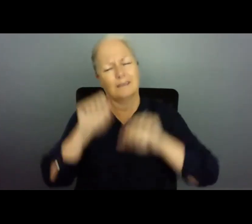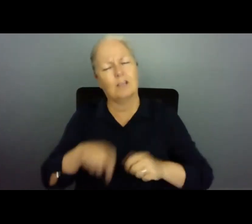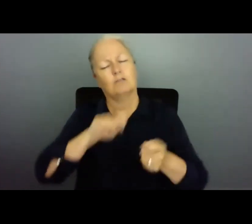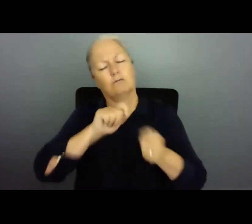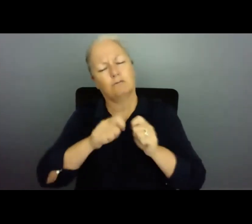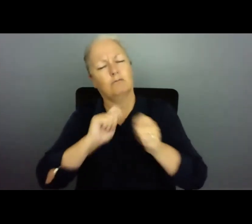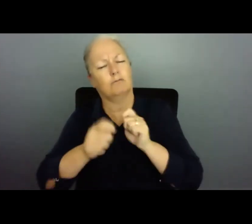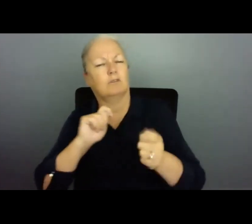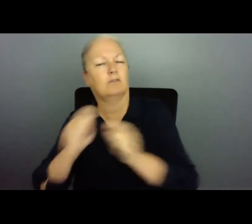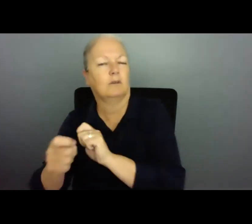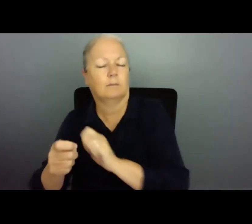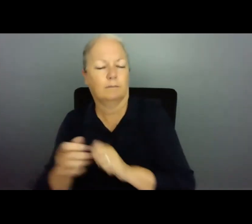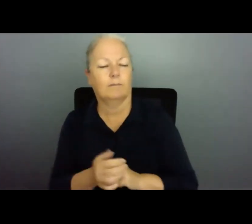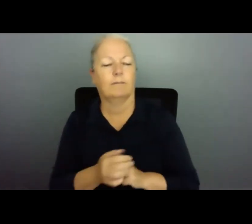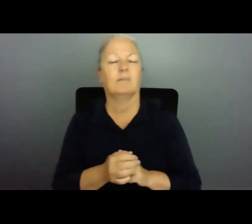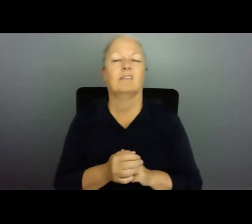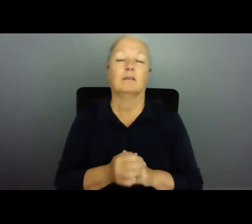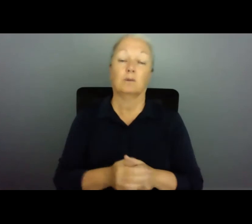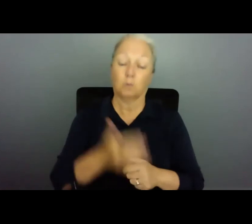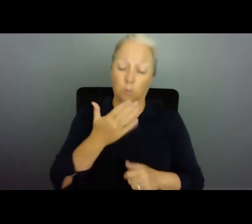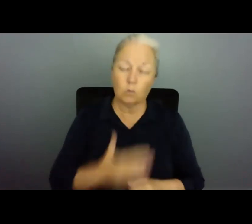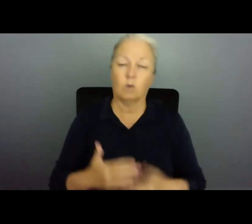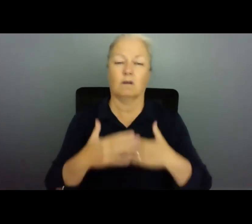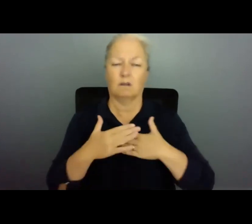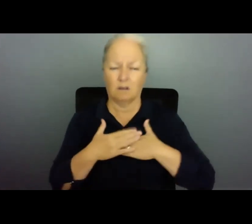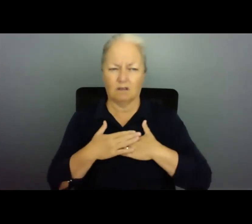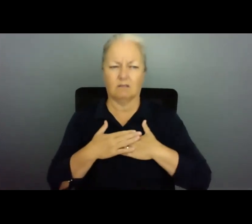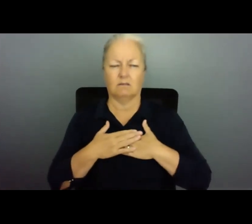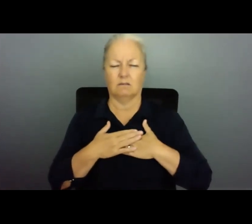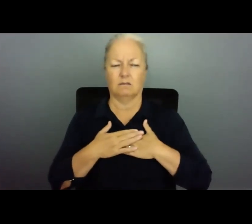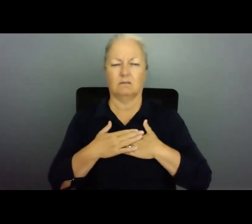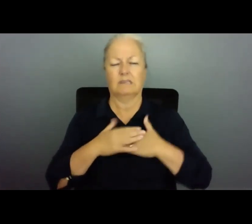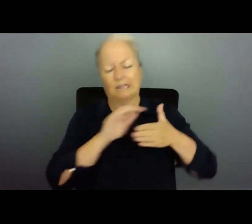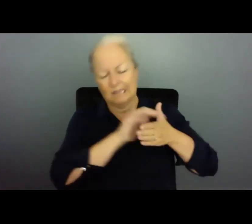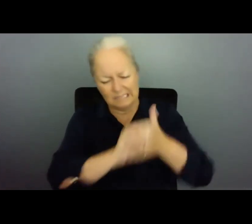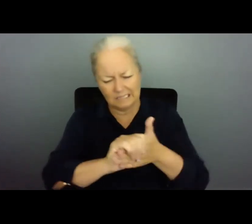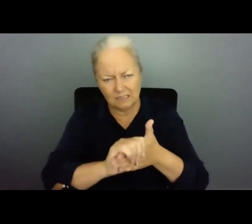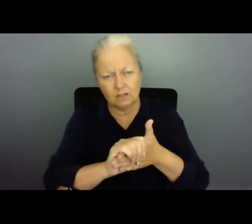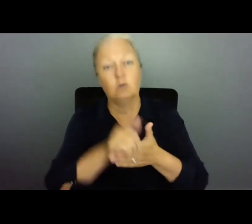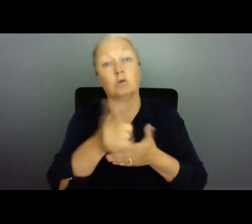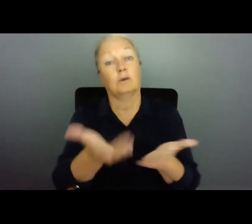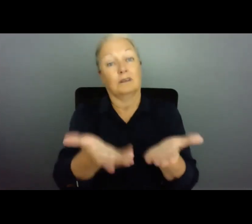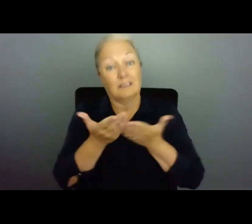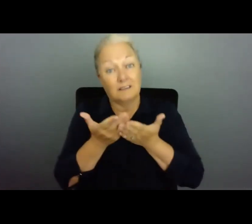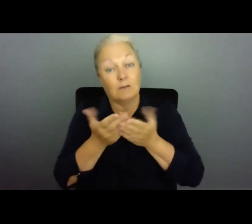let us lead all we need a chance and your support thank you and merci